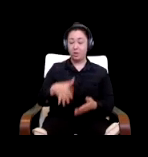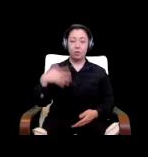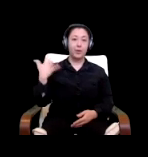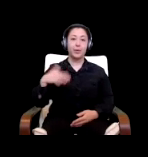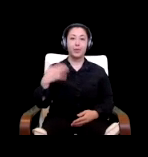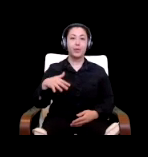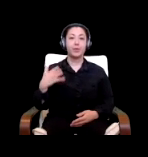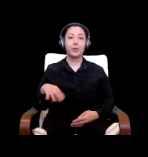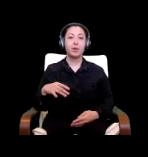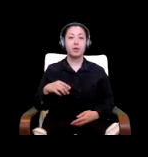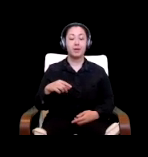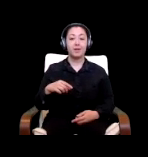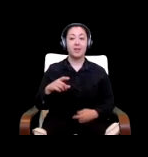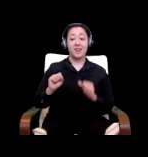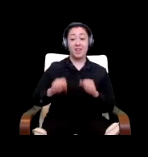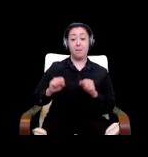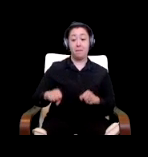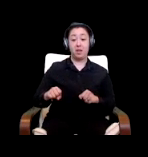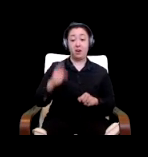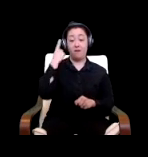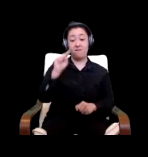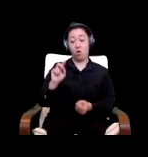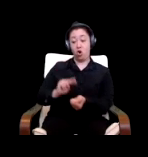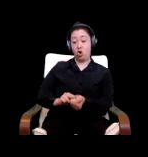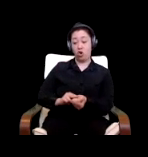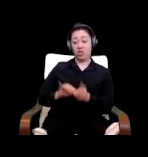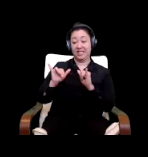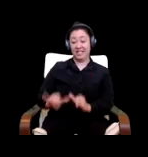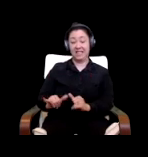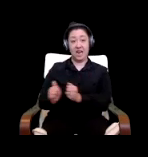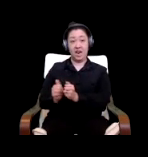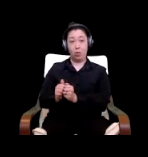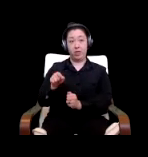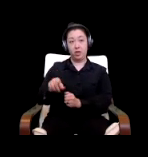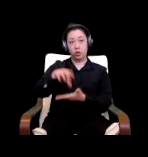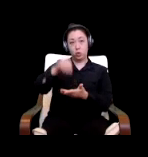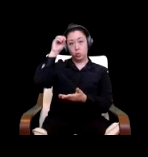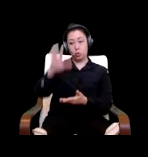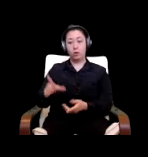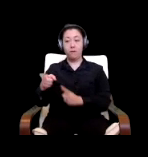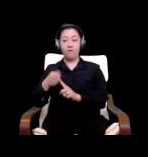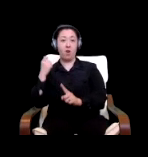to have a nurse that goes with the student from home to school is such an amazing opportunity.